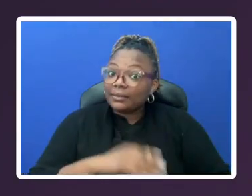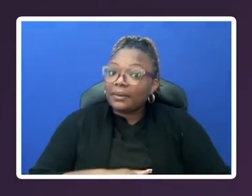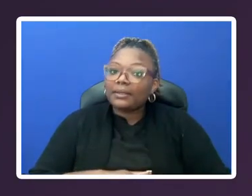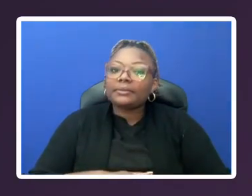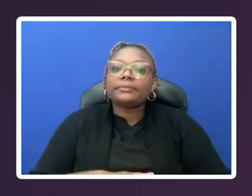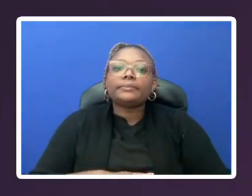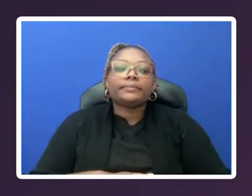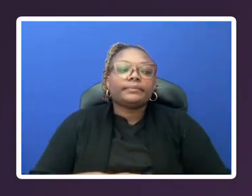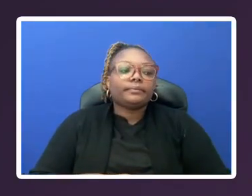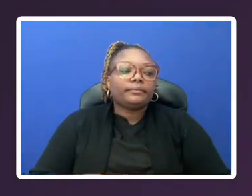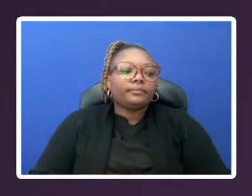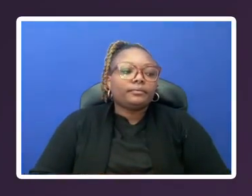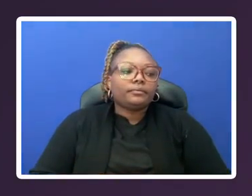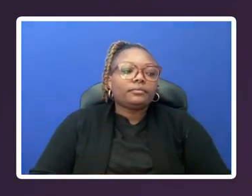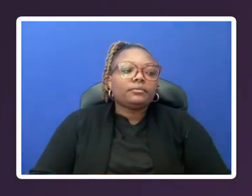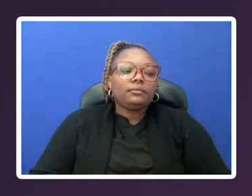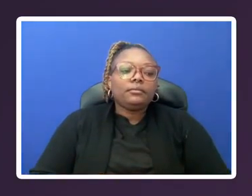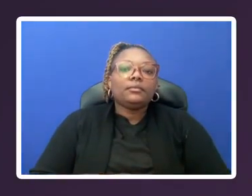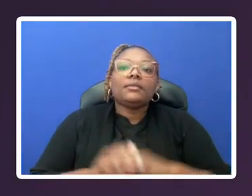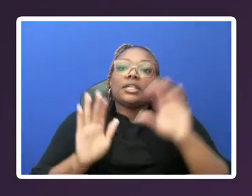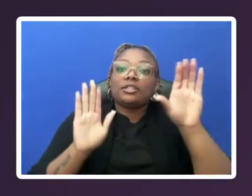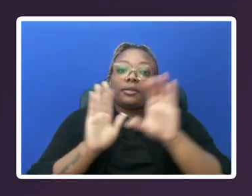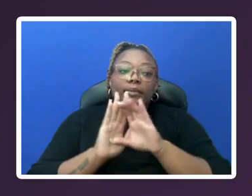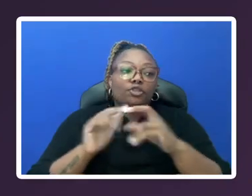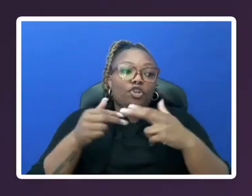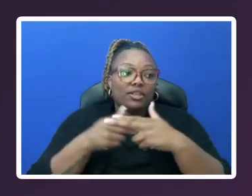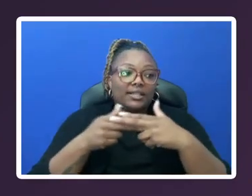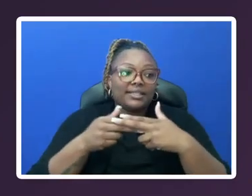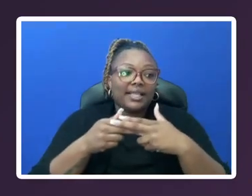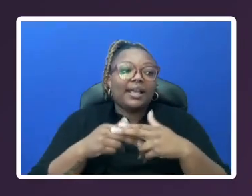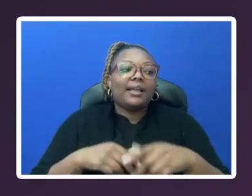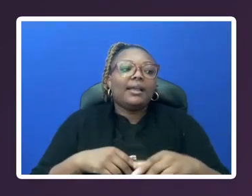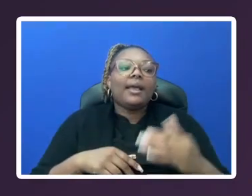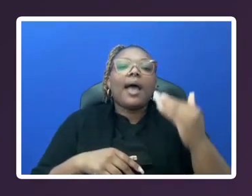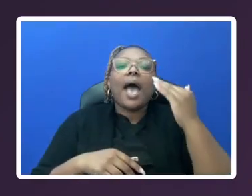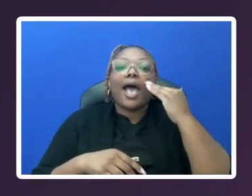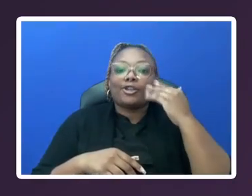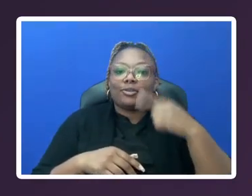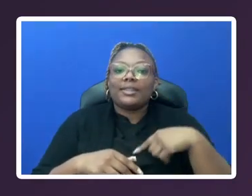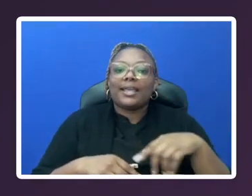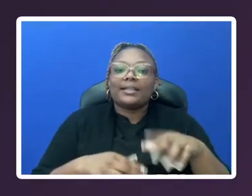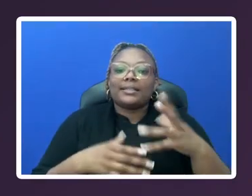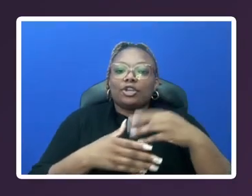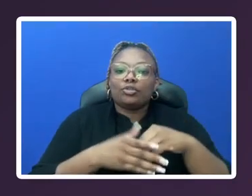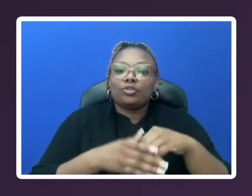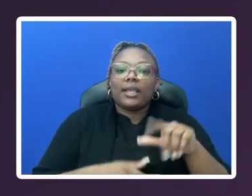on the slide. I know that that's part of Famiya's project. So can you tell us more